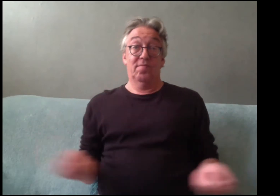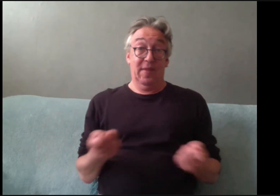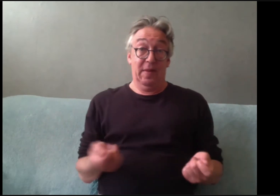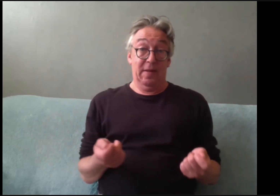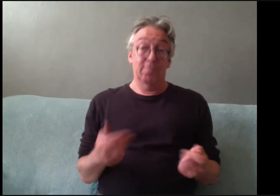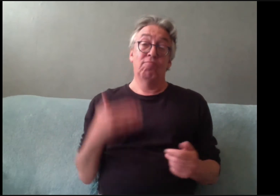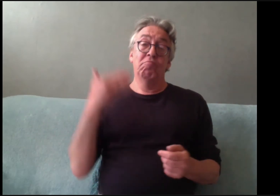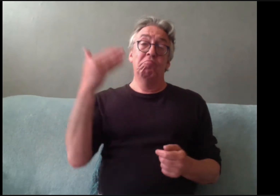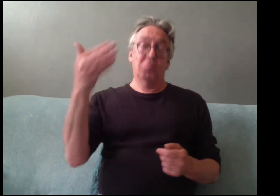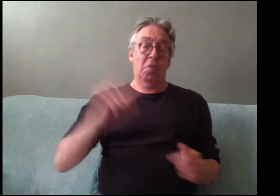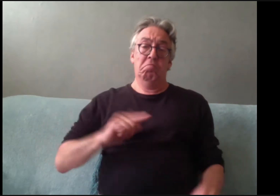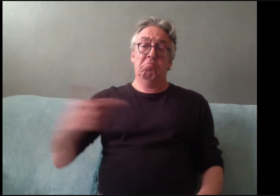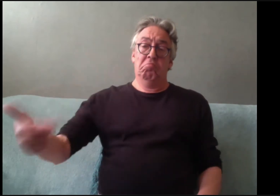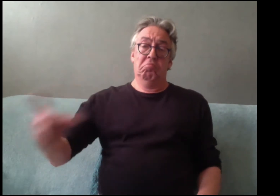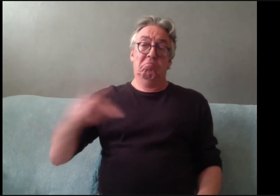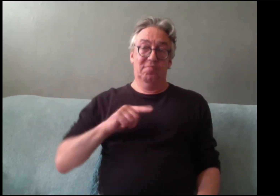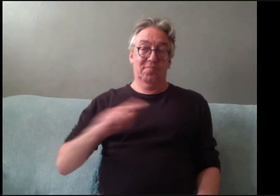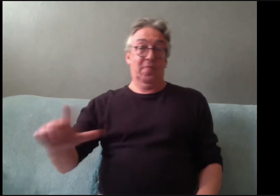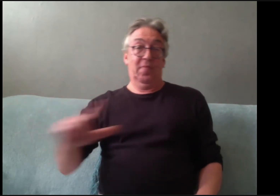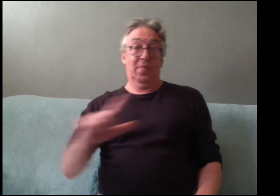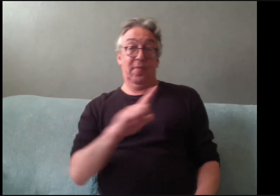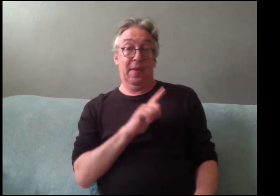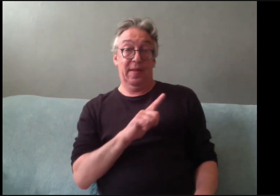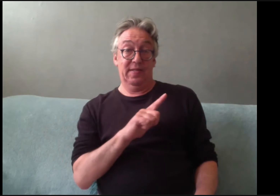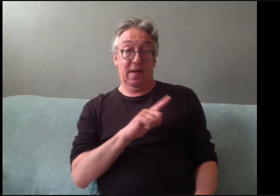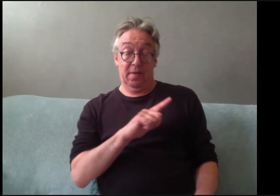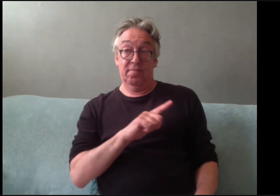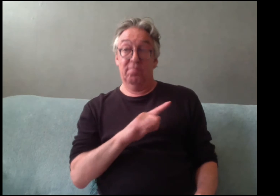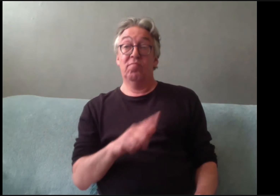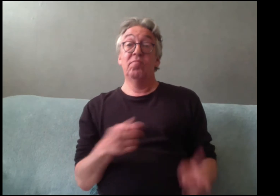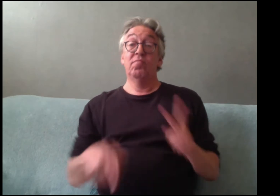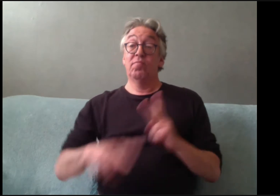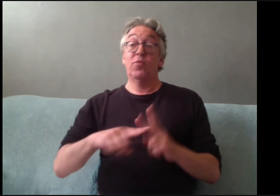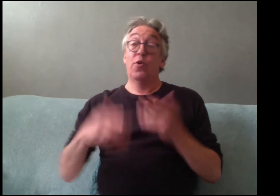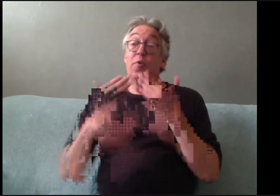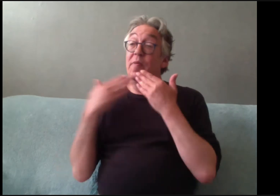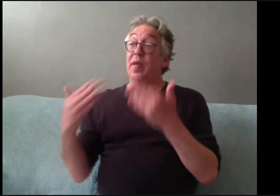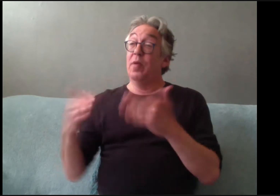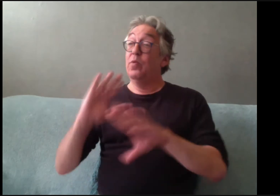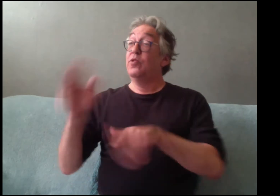Thank you to our interpreters and to Kimberly, our live captioner.